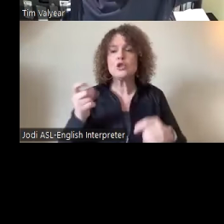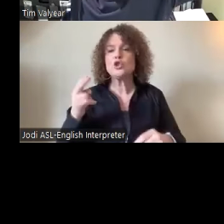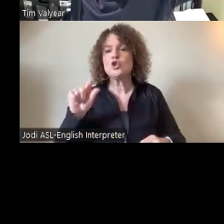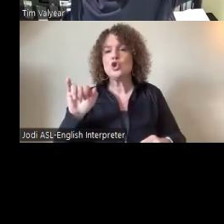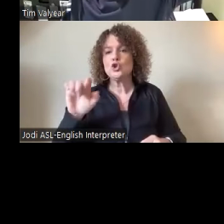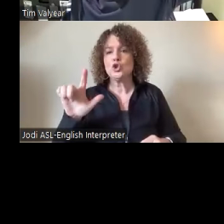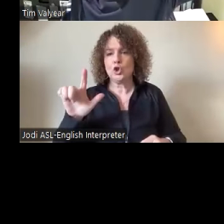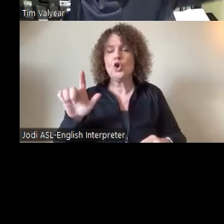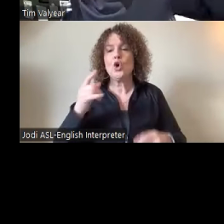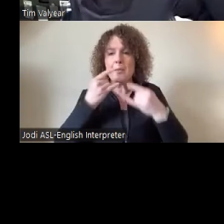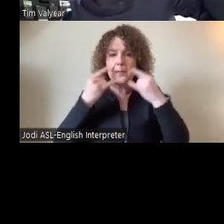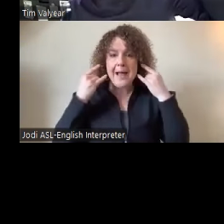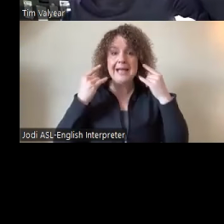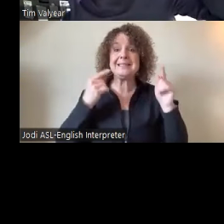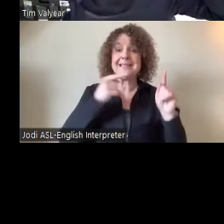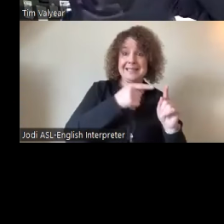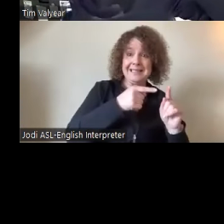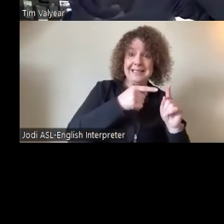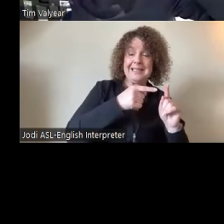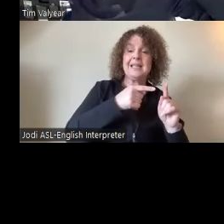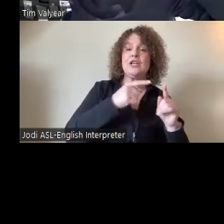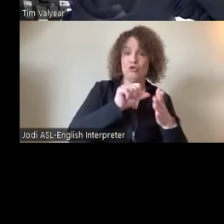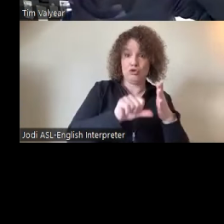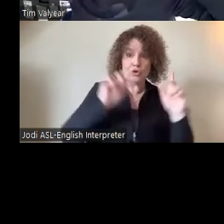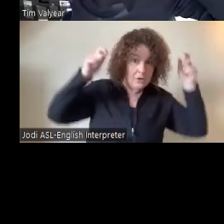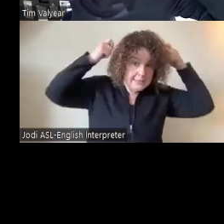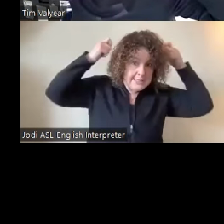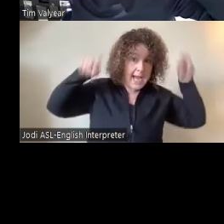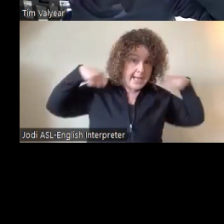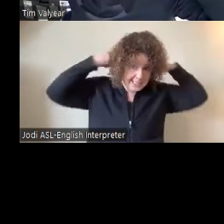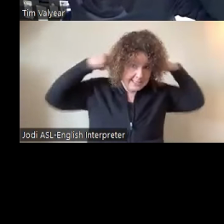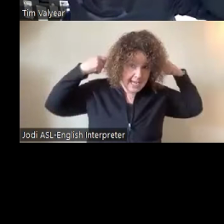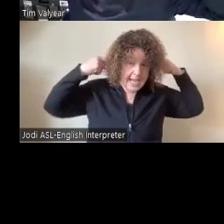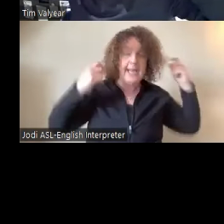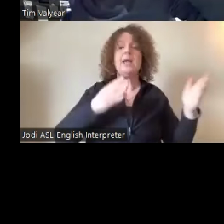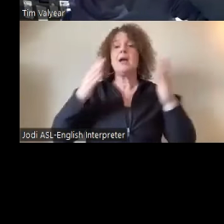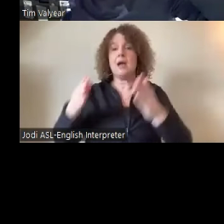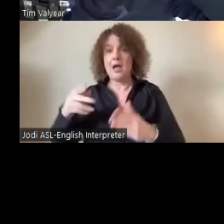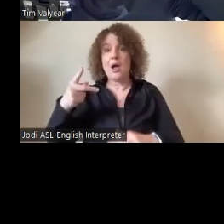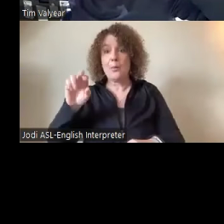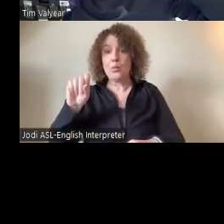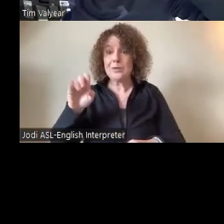The difference between a procedure mask and surgical mask is a surgical mask is tied to the back of the head